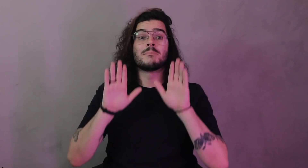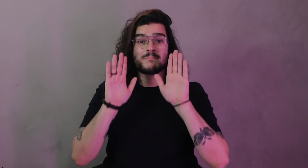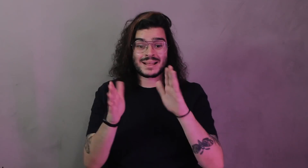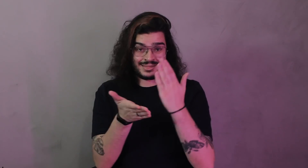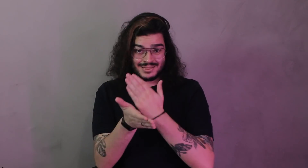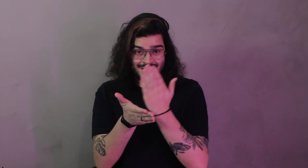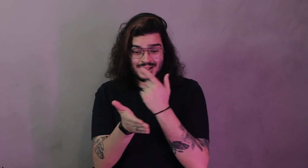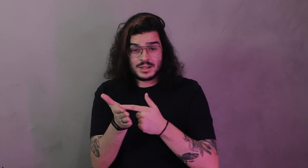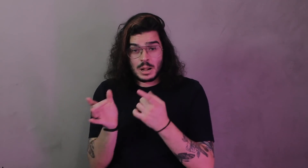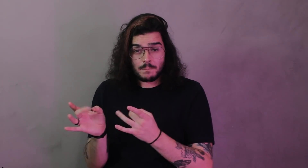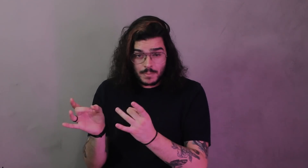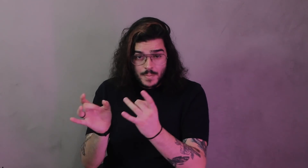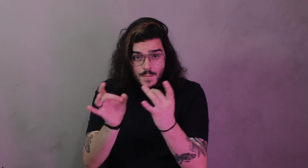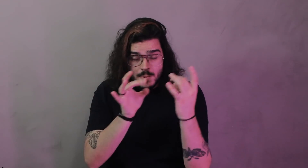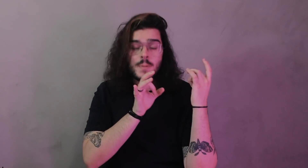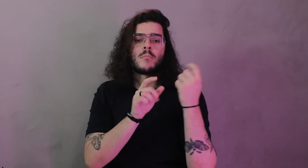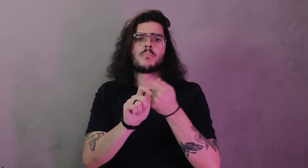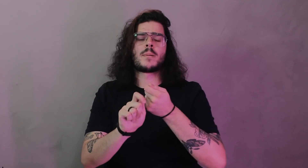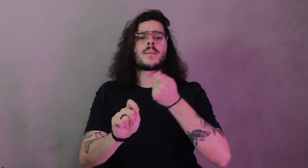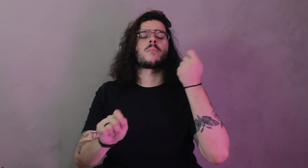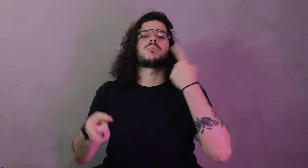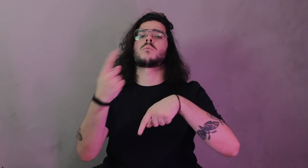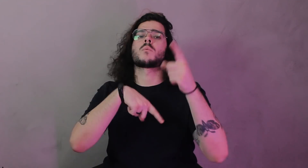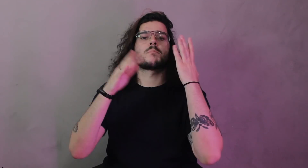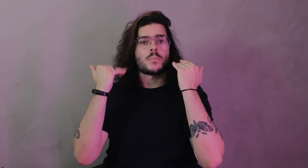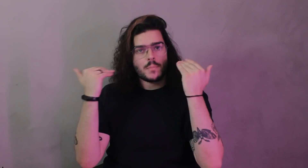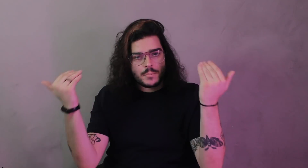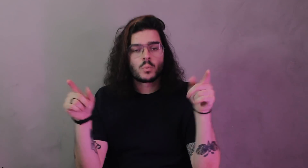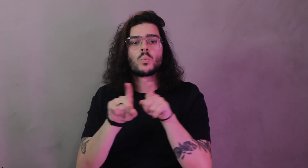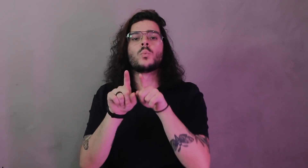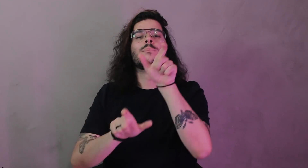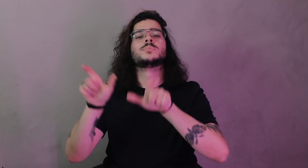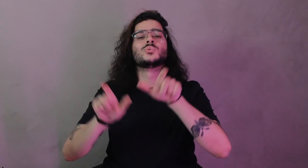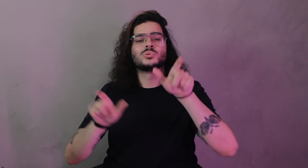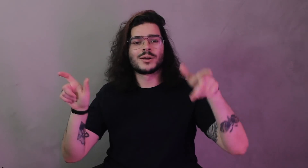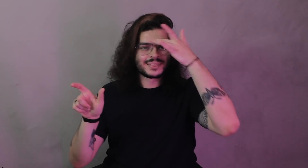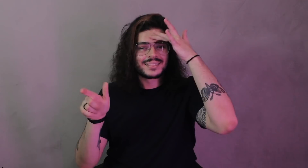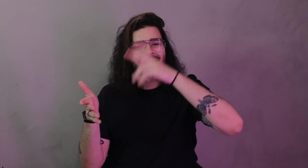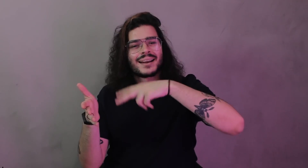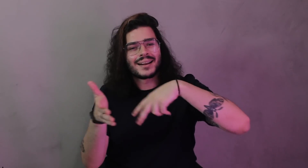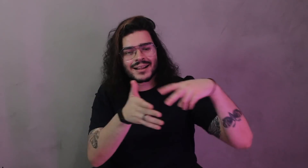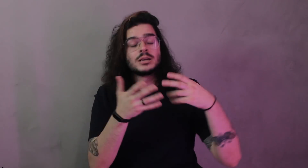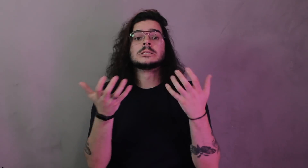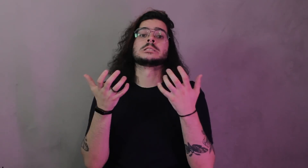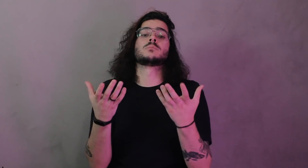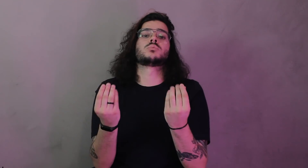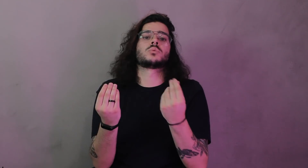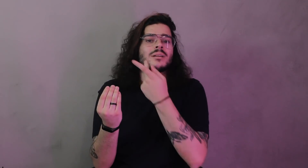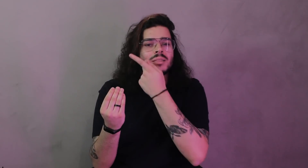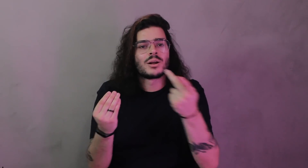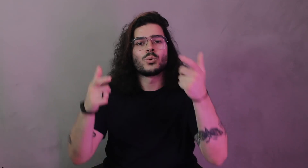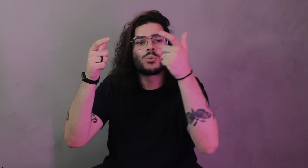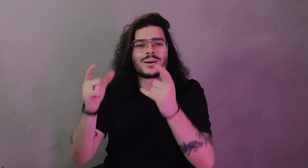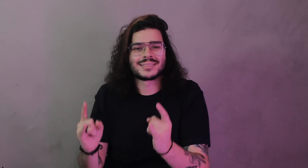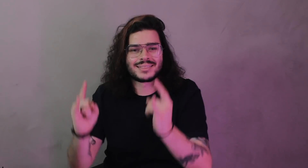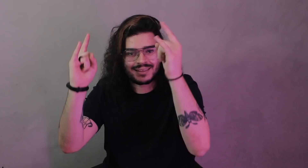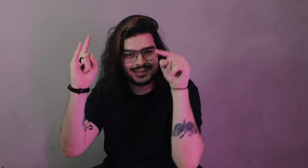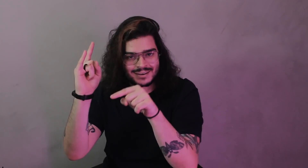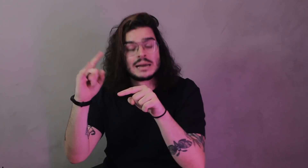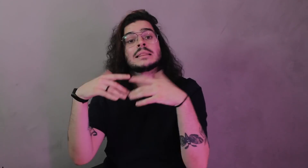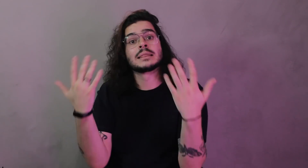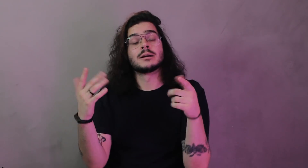but due to the book's success, many readers wanted to visit the place. ,